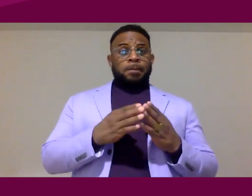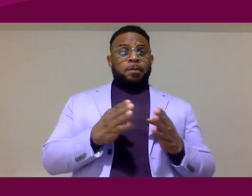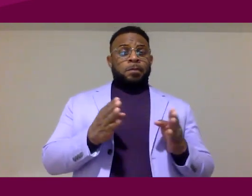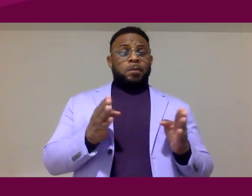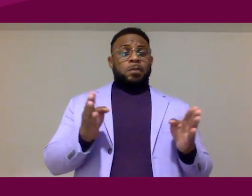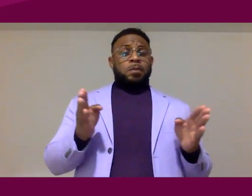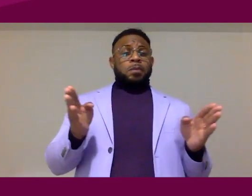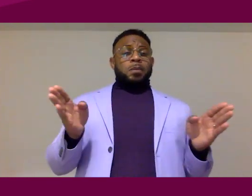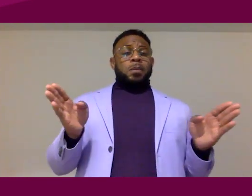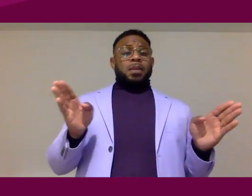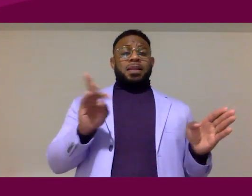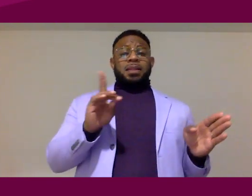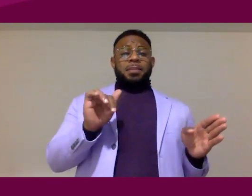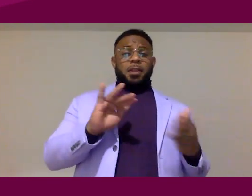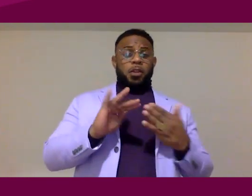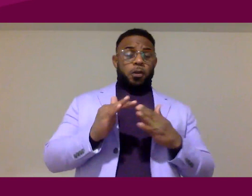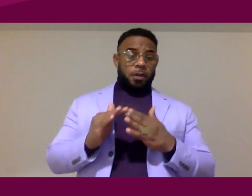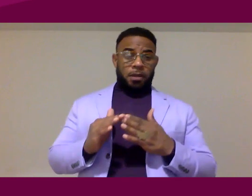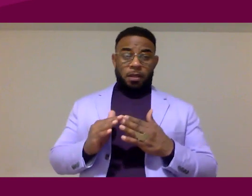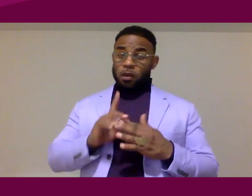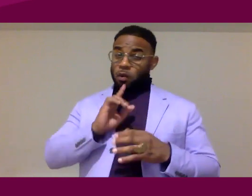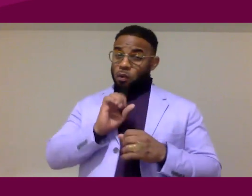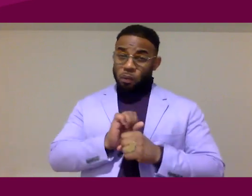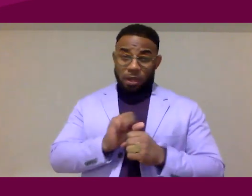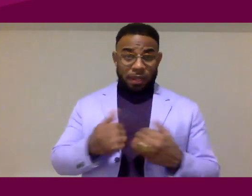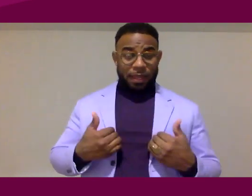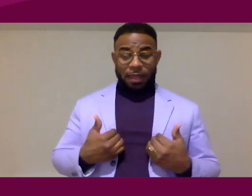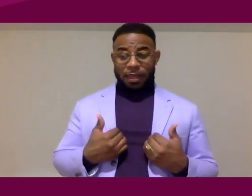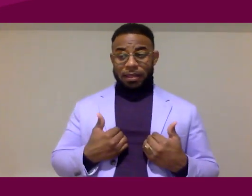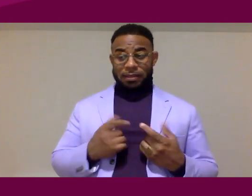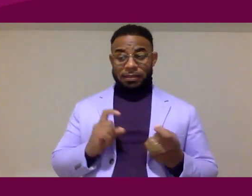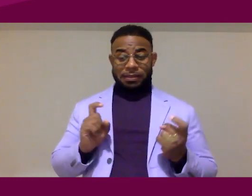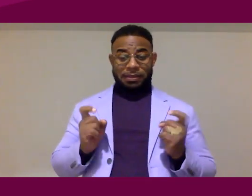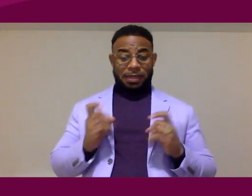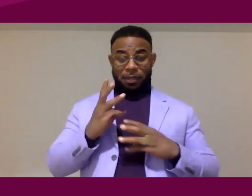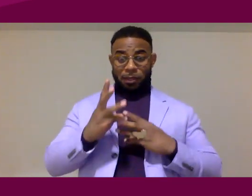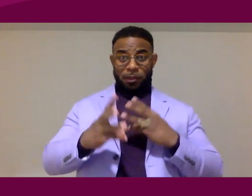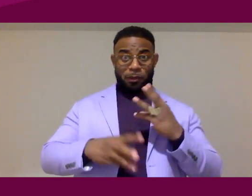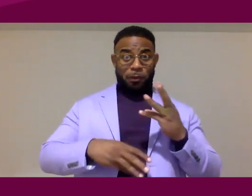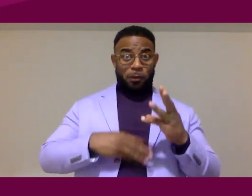disability community really has changed the world.